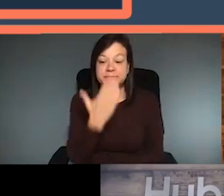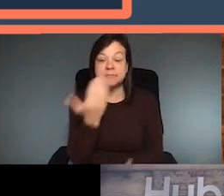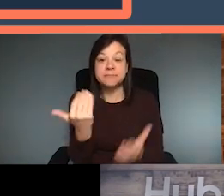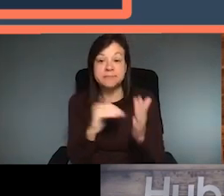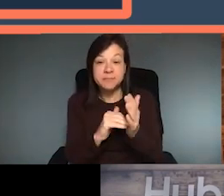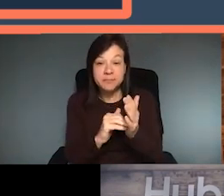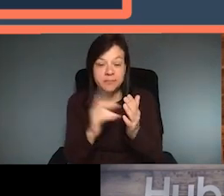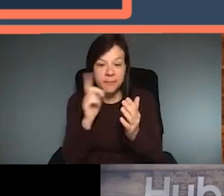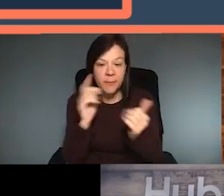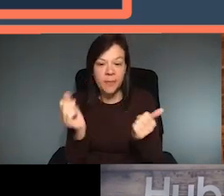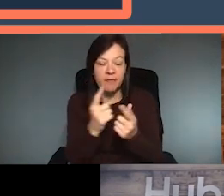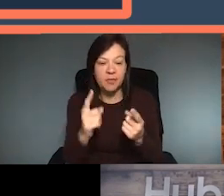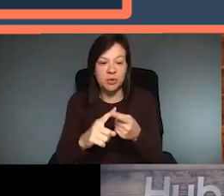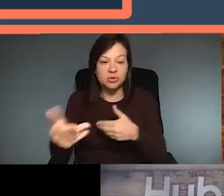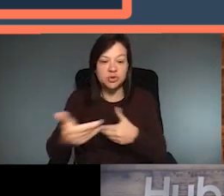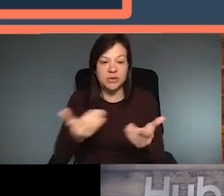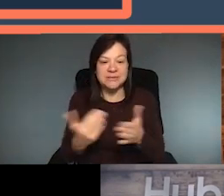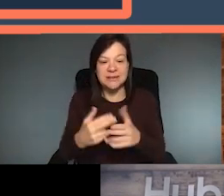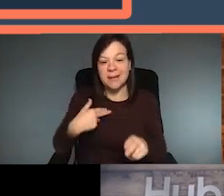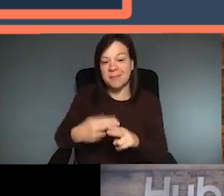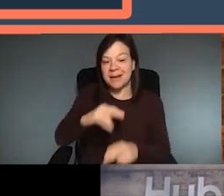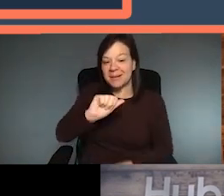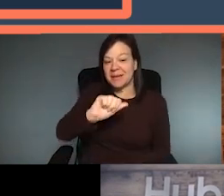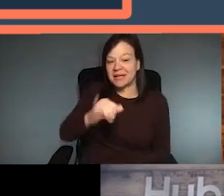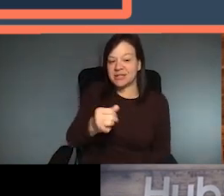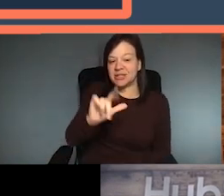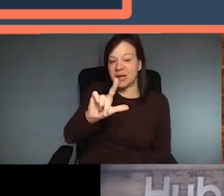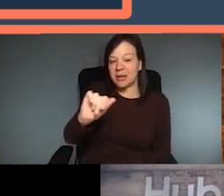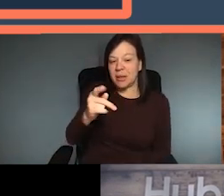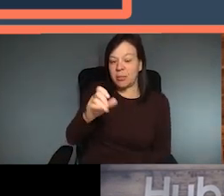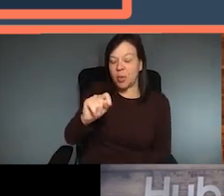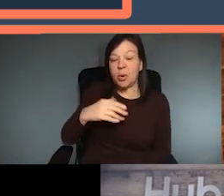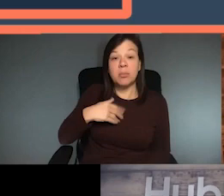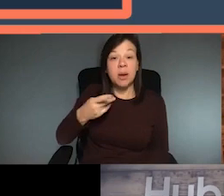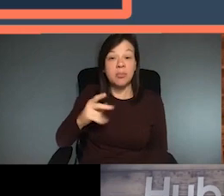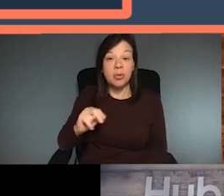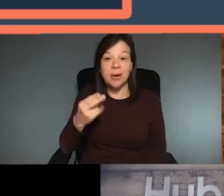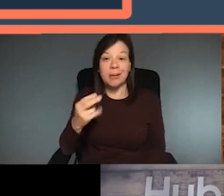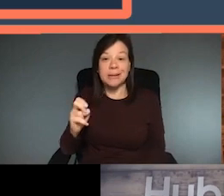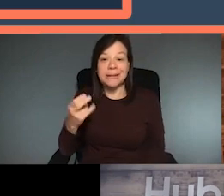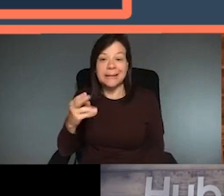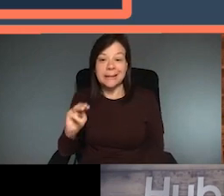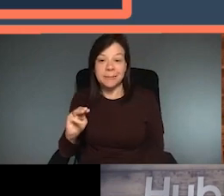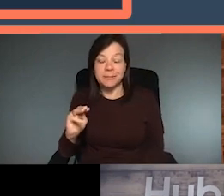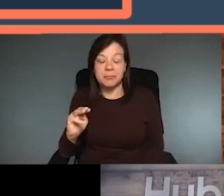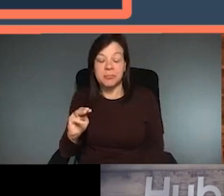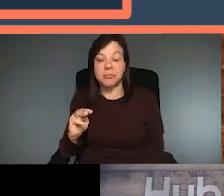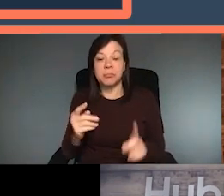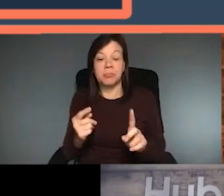MY NAME IS AJ LAPORTE, PRONOUNS ARE HE AND HIM.